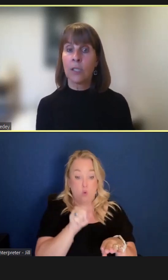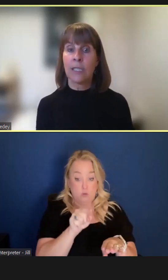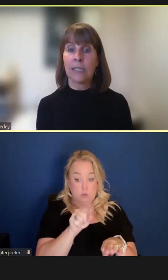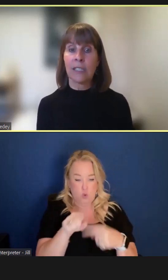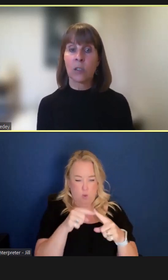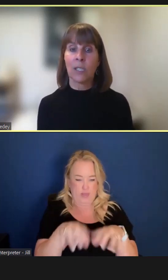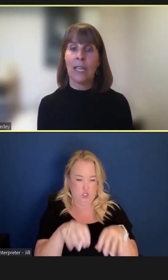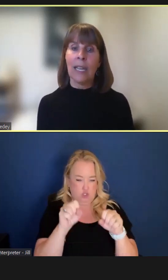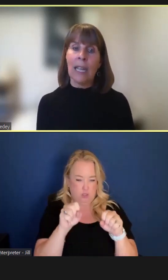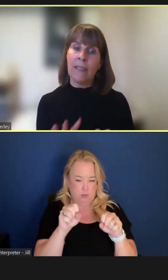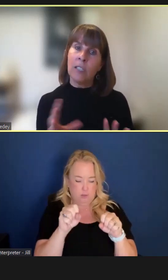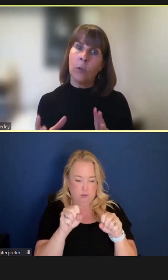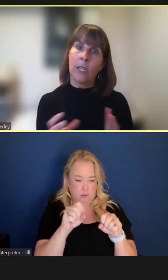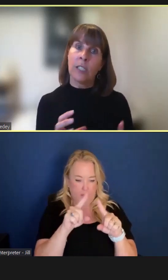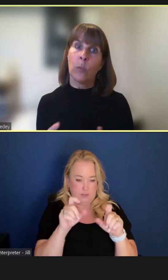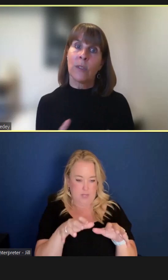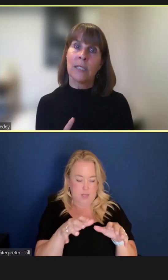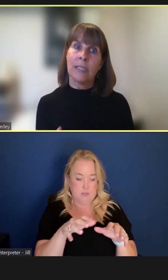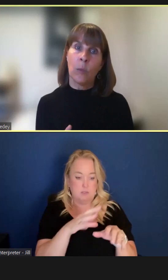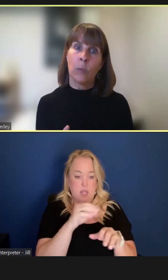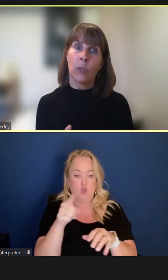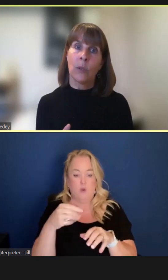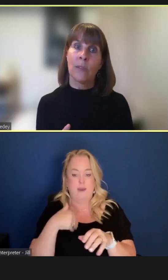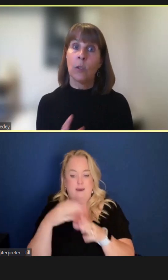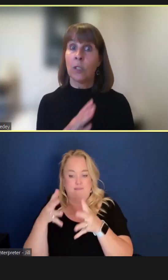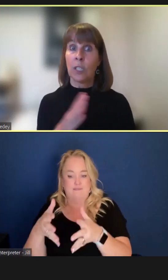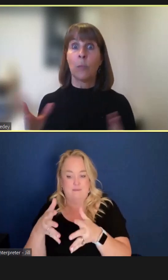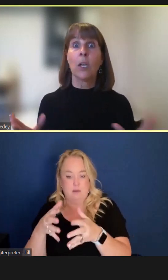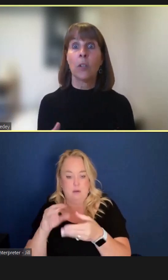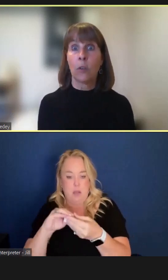assessment and then you end up with a number that you can compare across